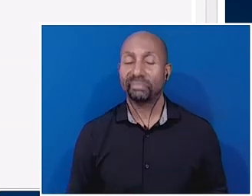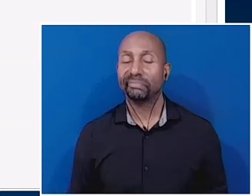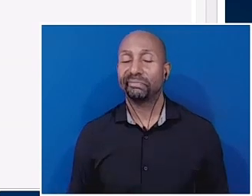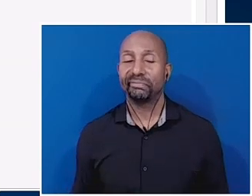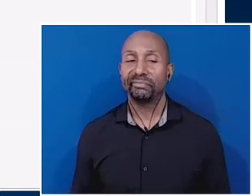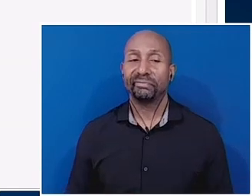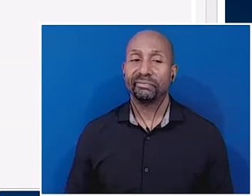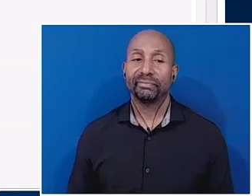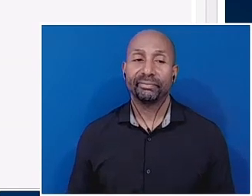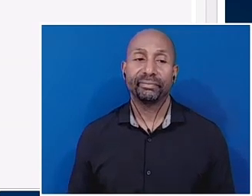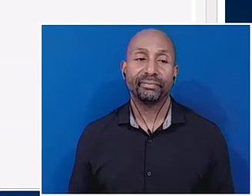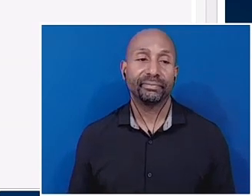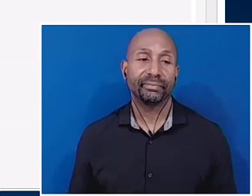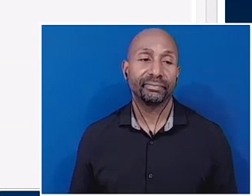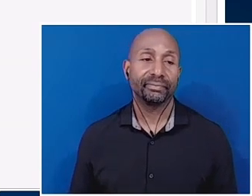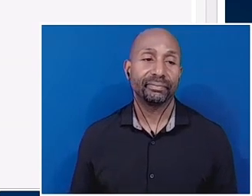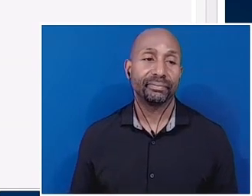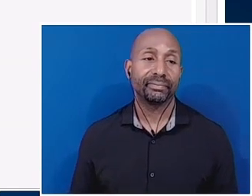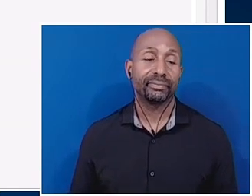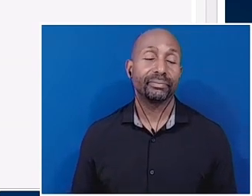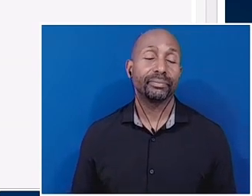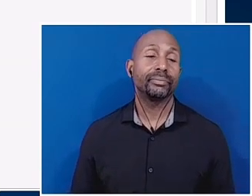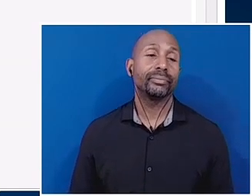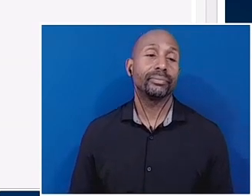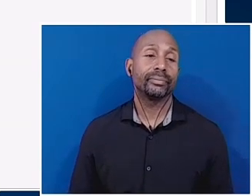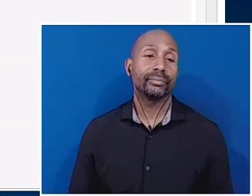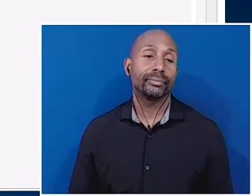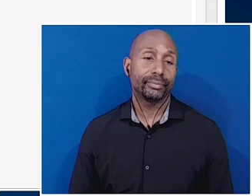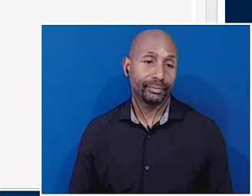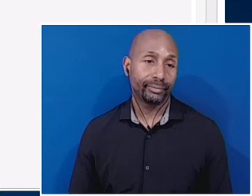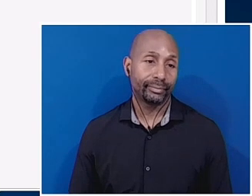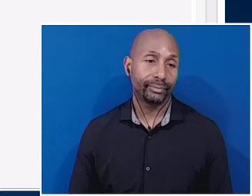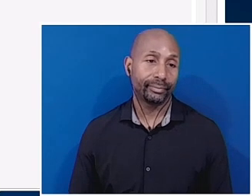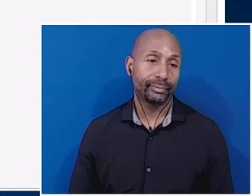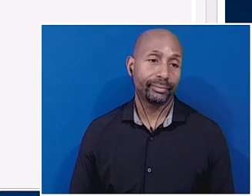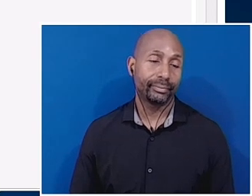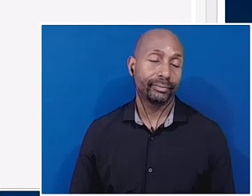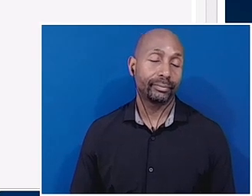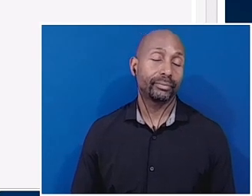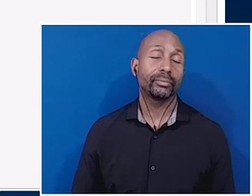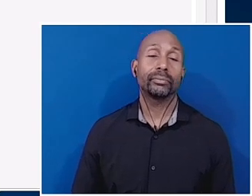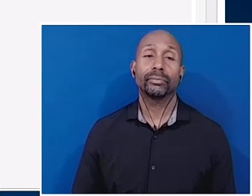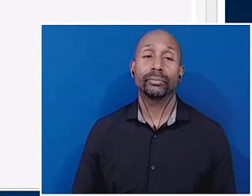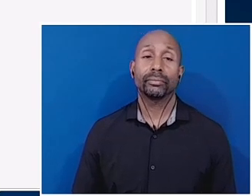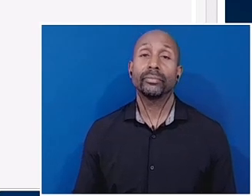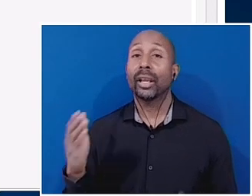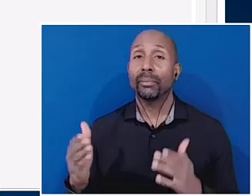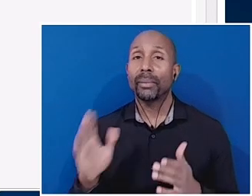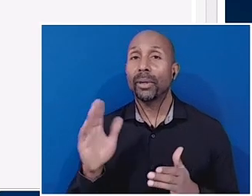And I also may call on my colleague, Donna